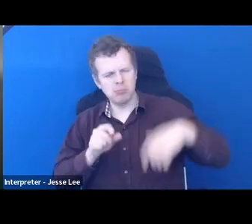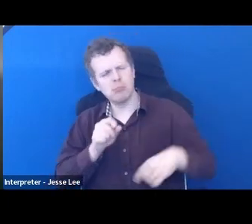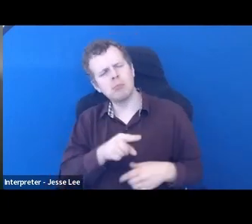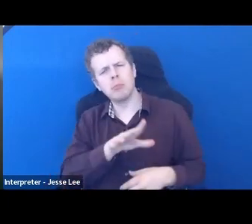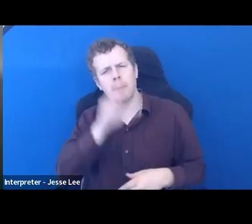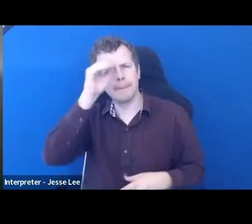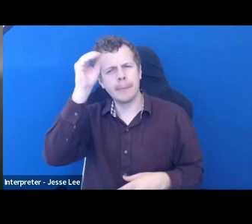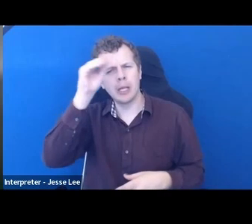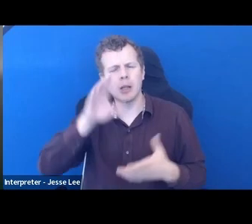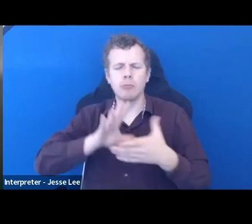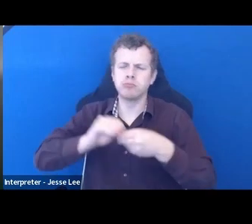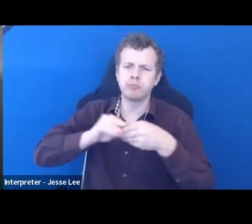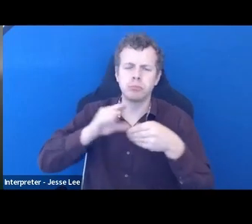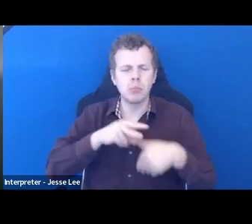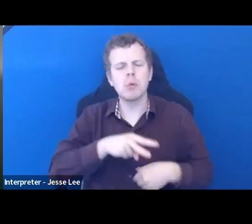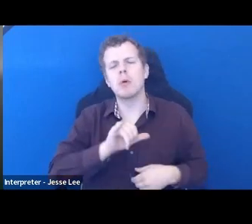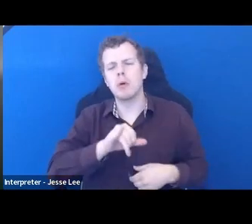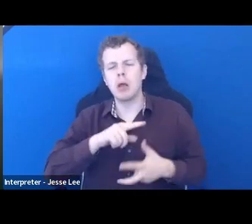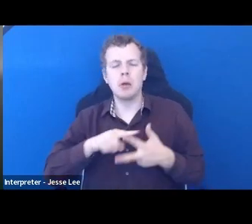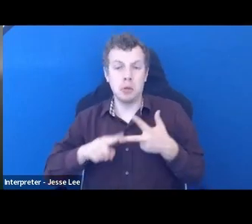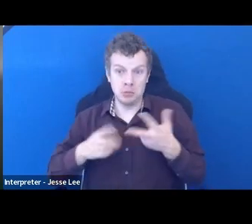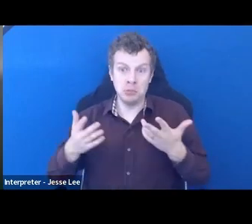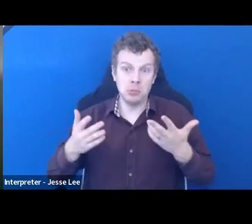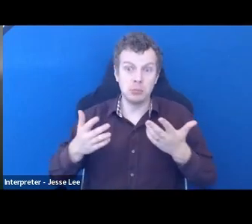So there might have been some children here in this study